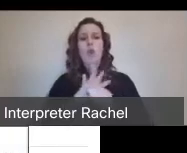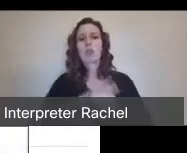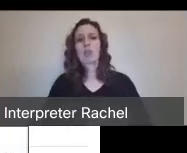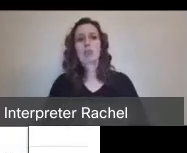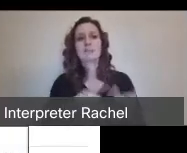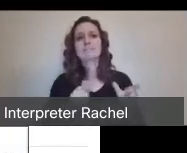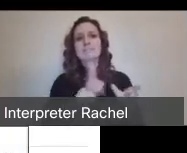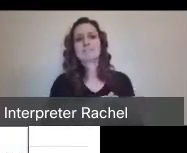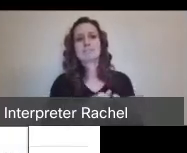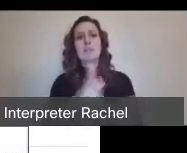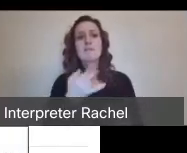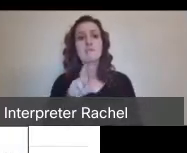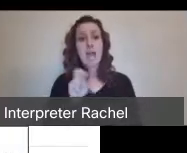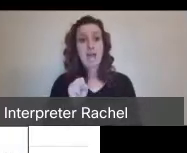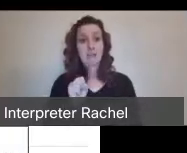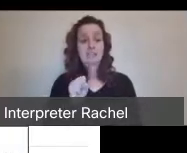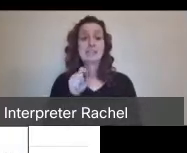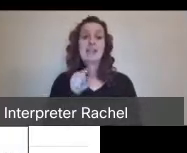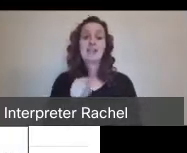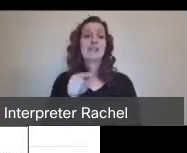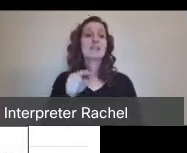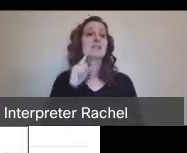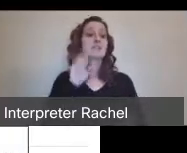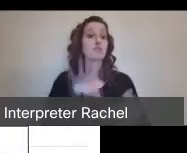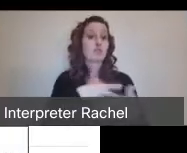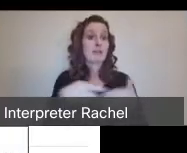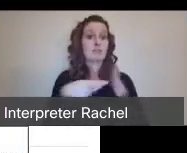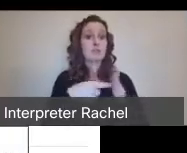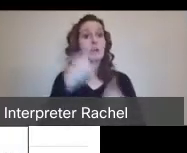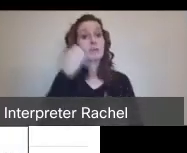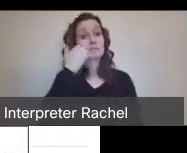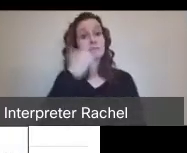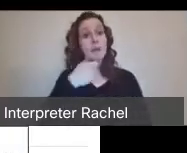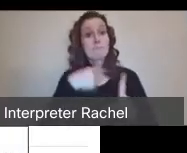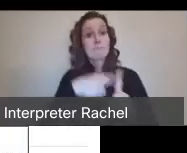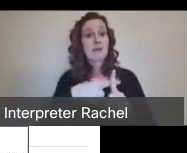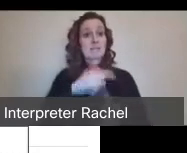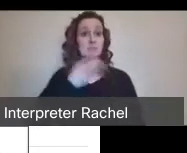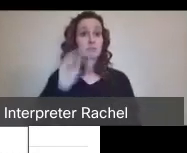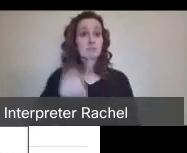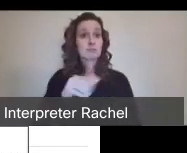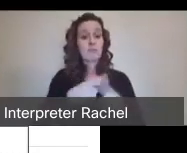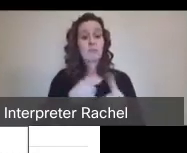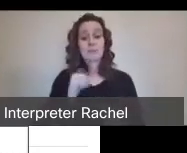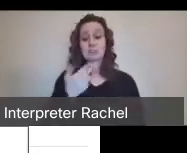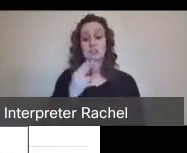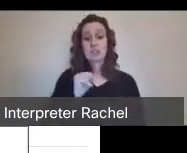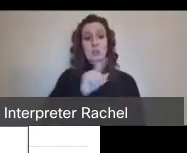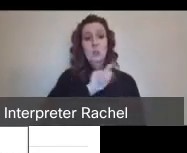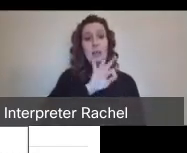This graph shows the daily positivity rates for January the 29th through February the 25th